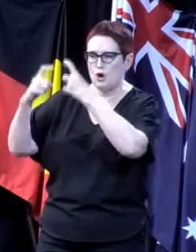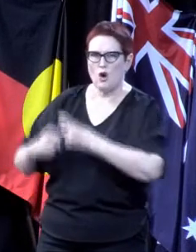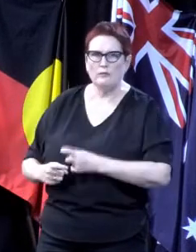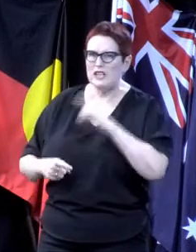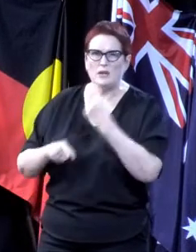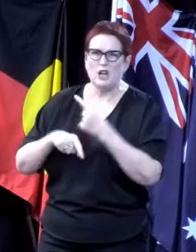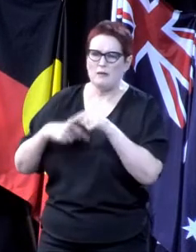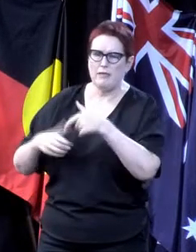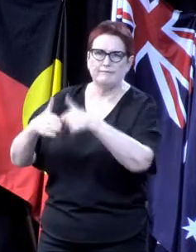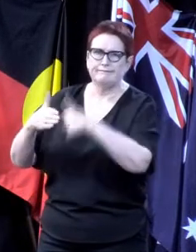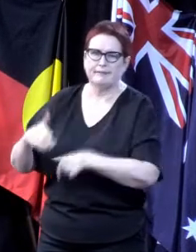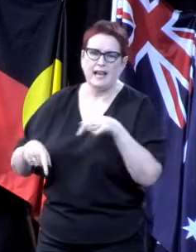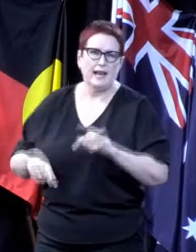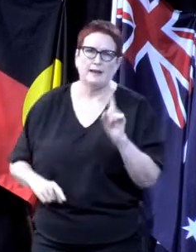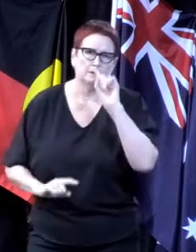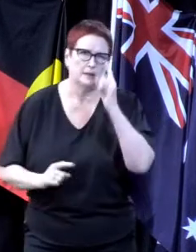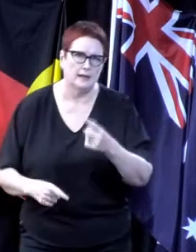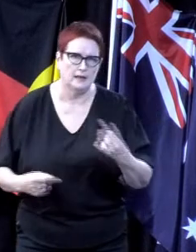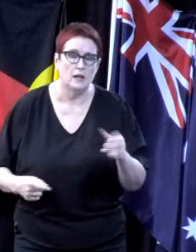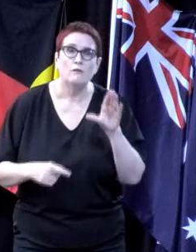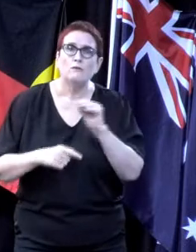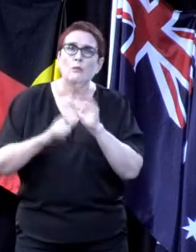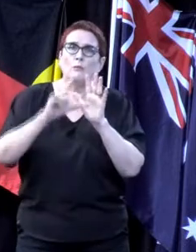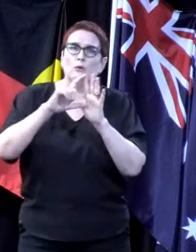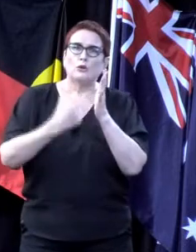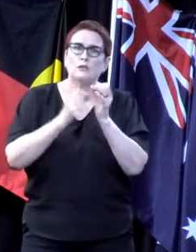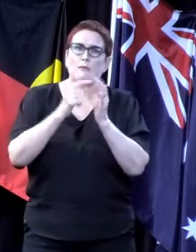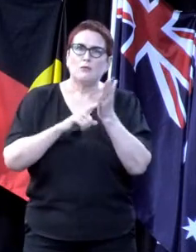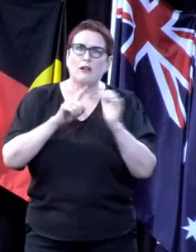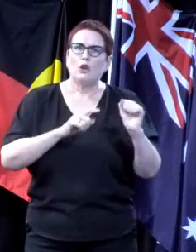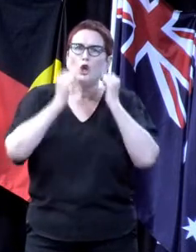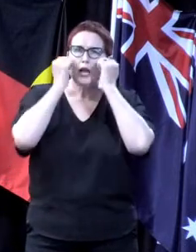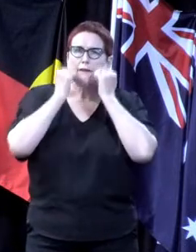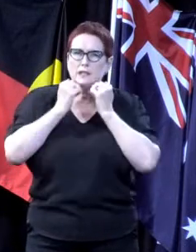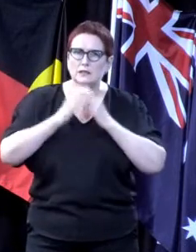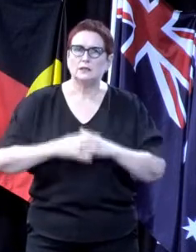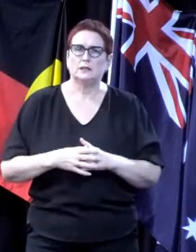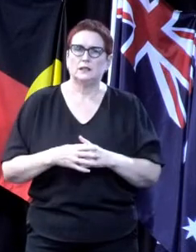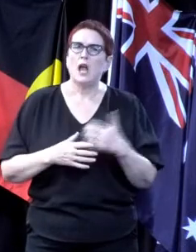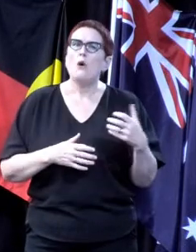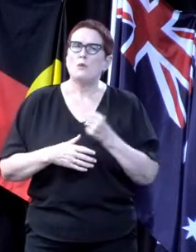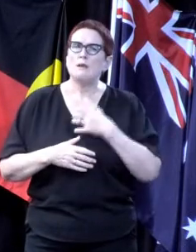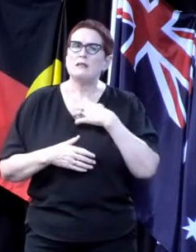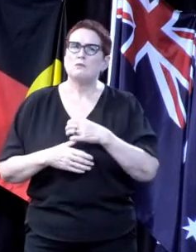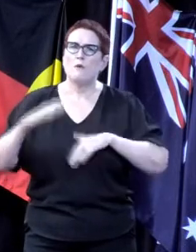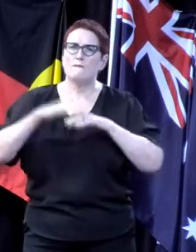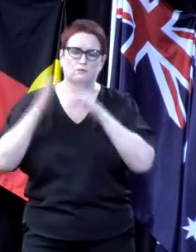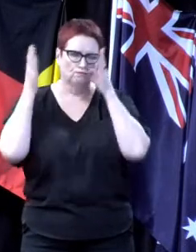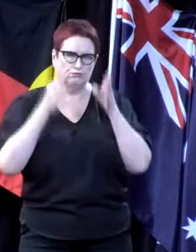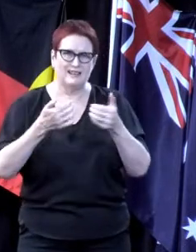in relation to some evidence Dr. Bridle gave. And it's submitted it warrants our full attention as a distinct topic.